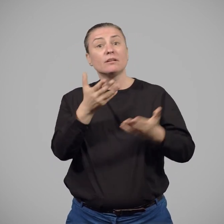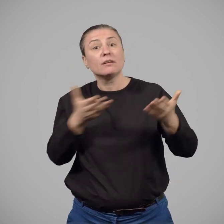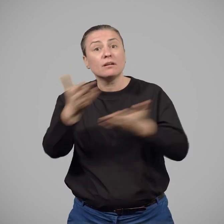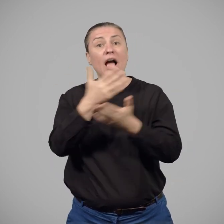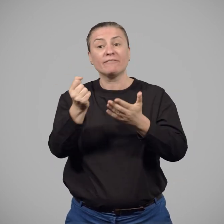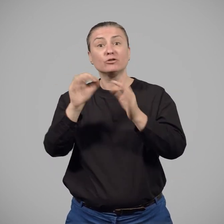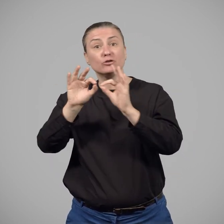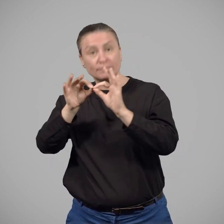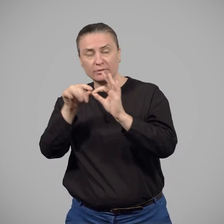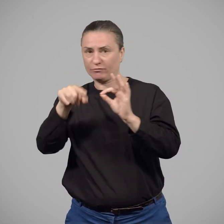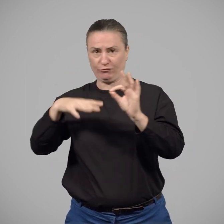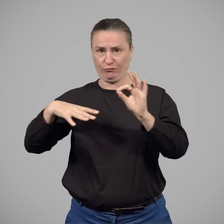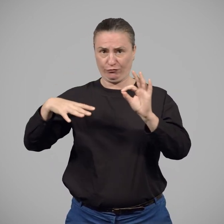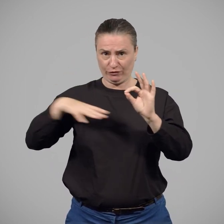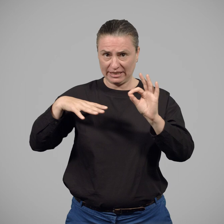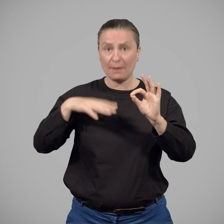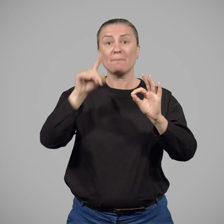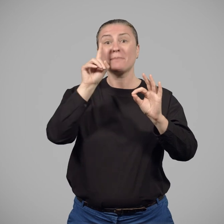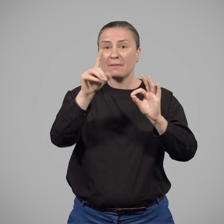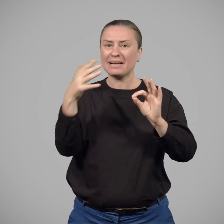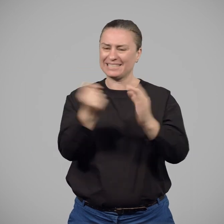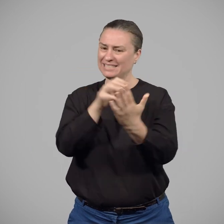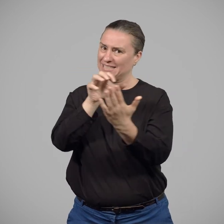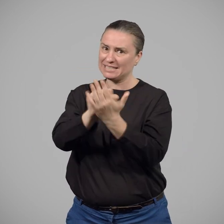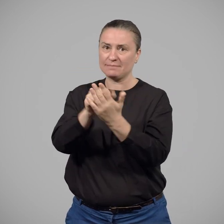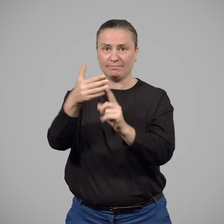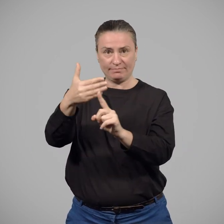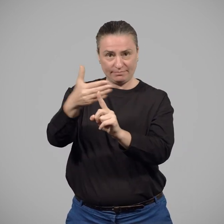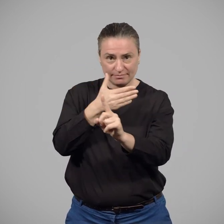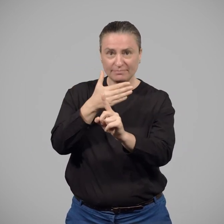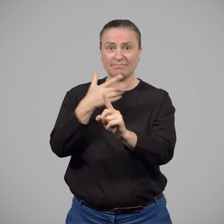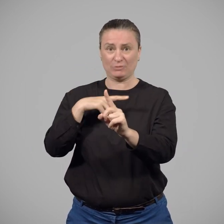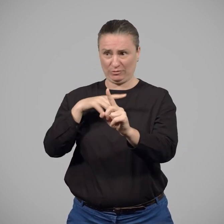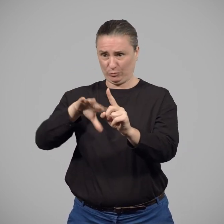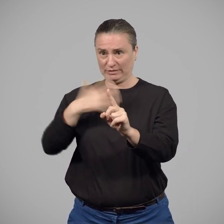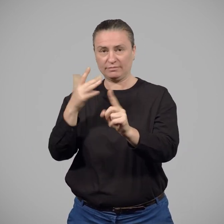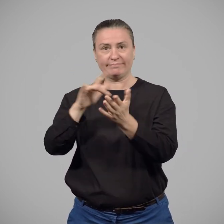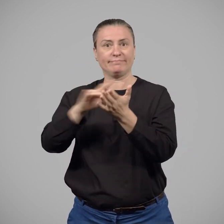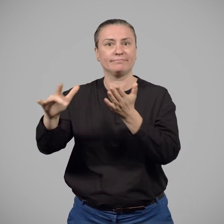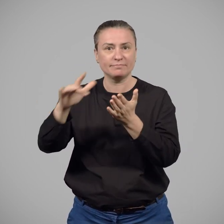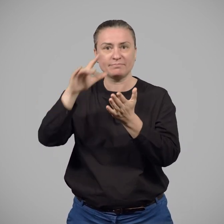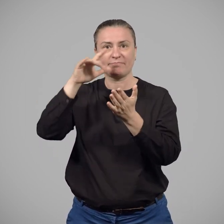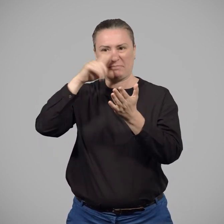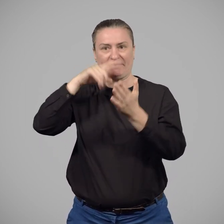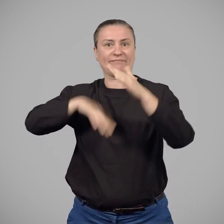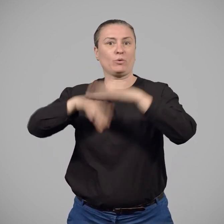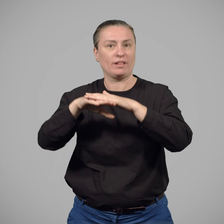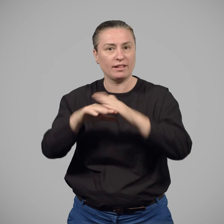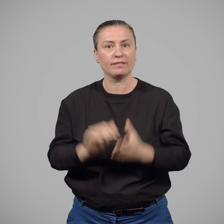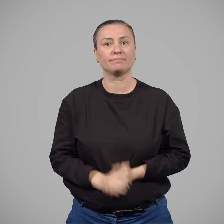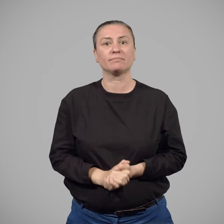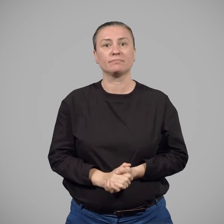The "In Conversation" session is free, but tickets must be booked in advance.